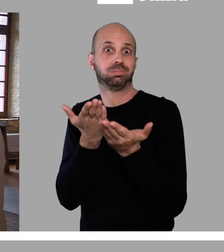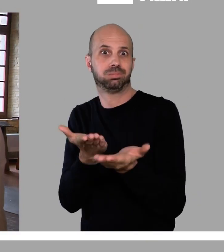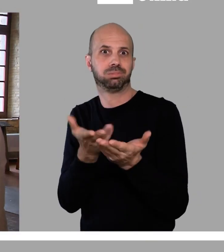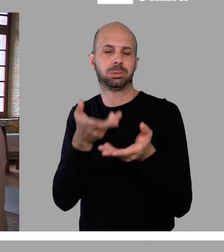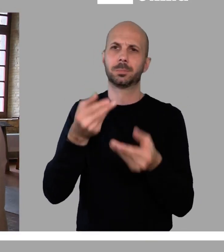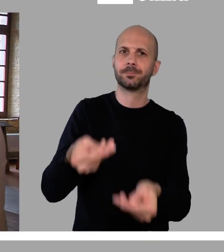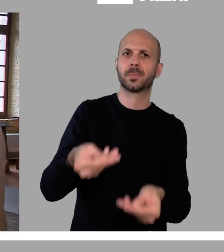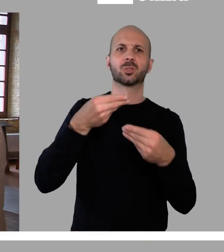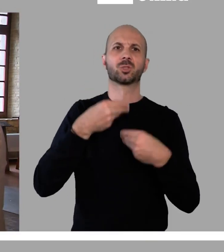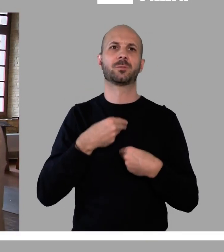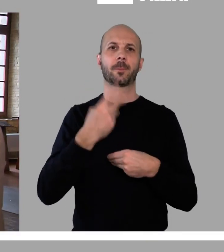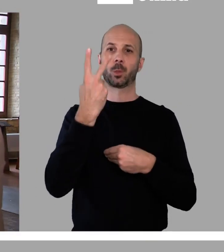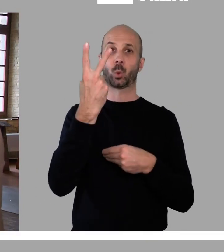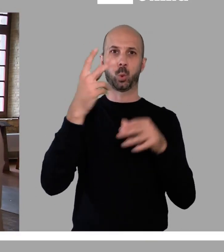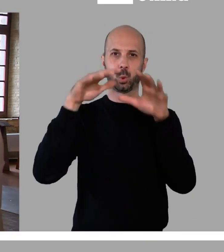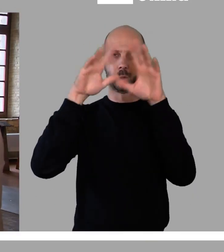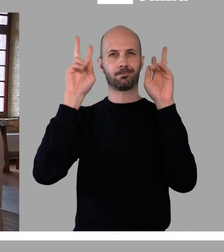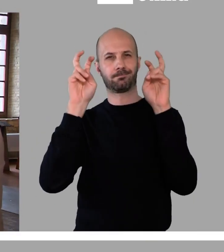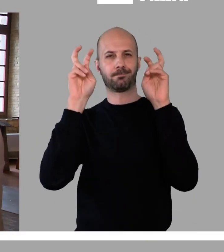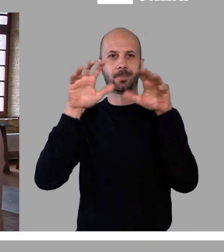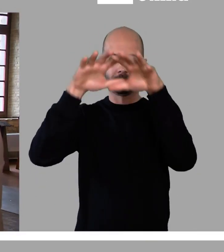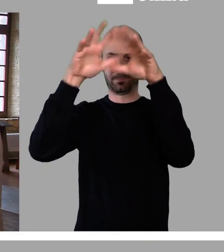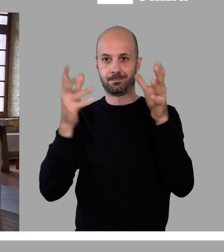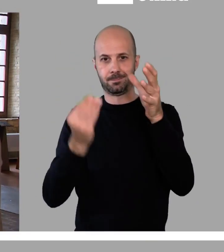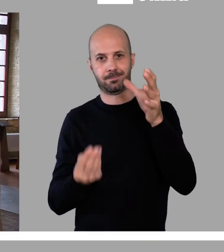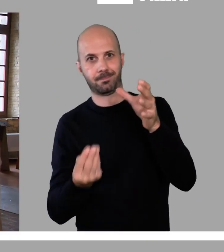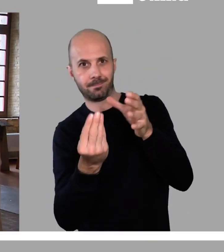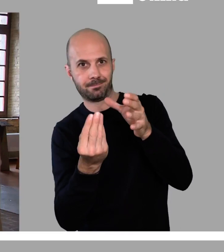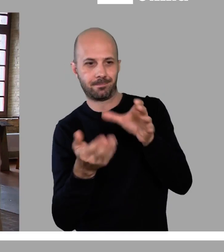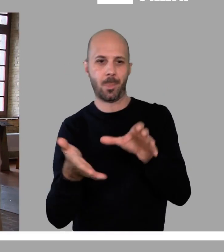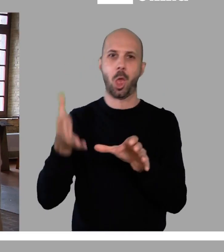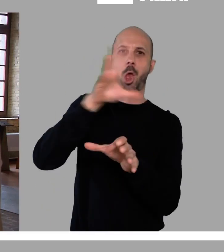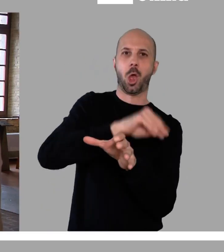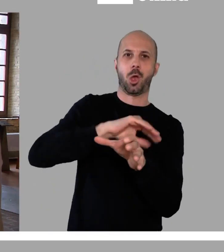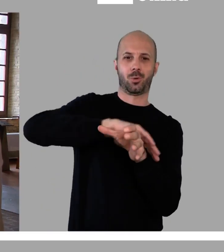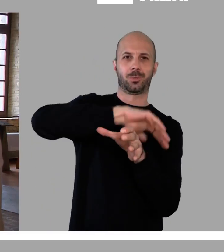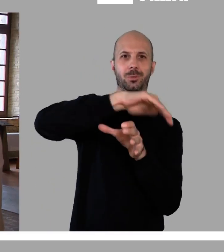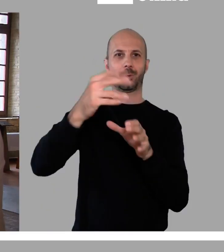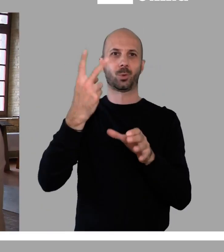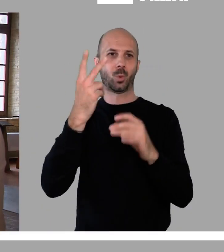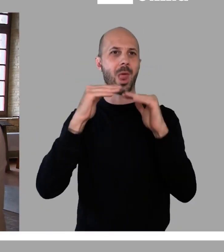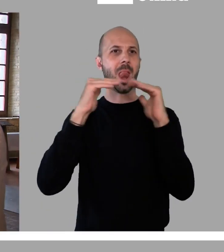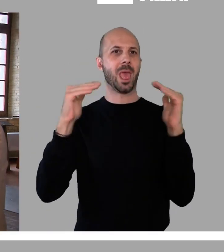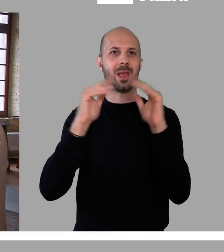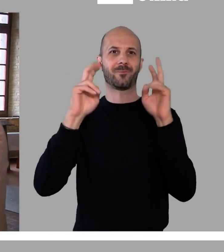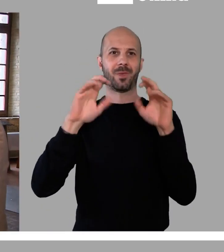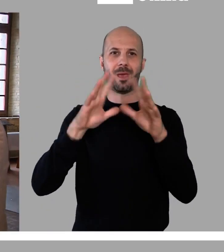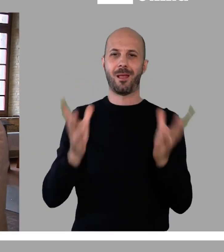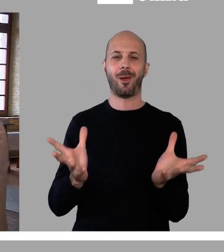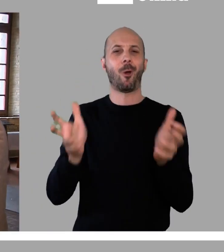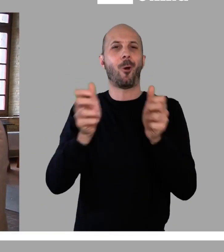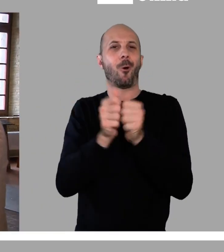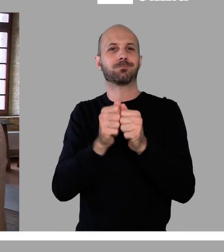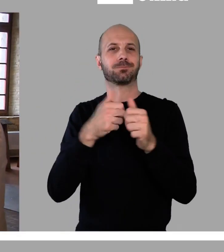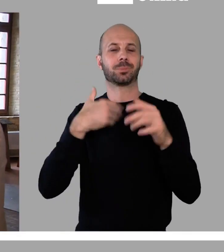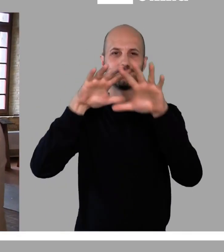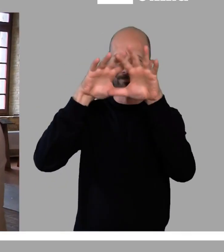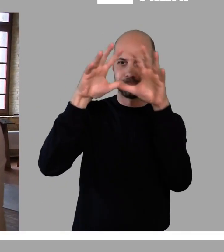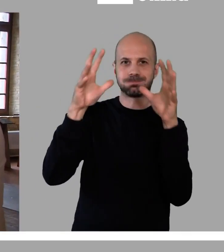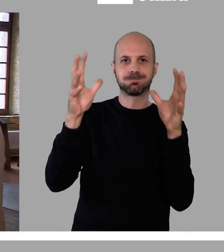which is actually made of two domes, one inside the other separated and at the same time held together